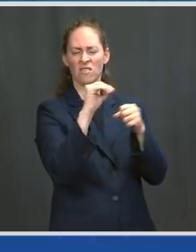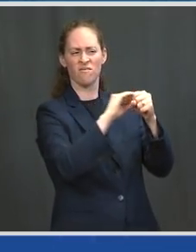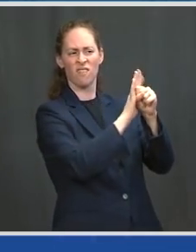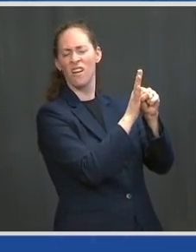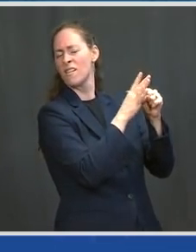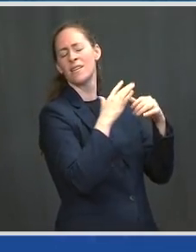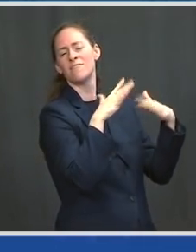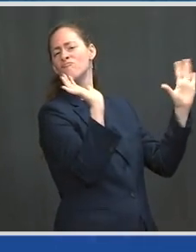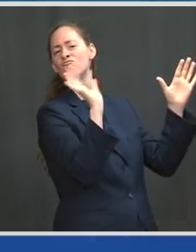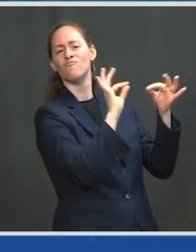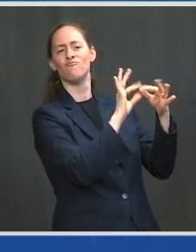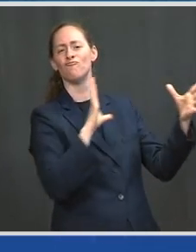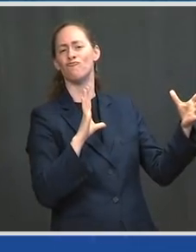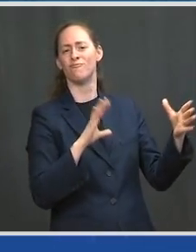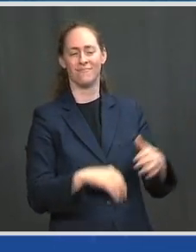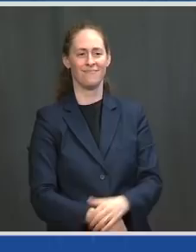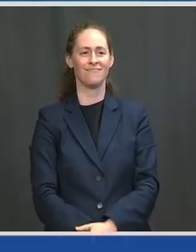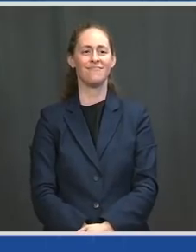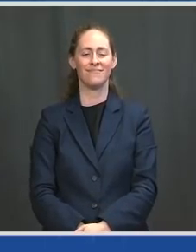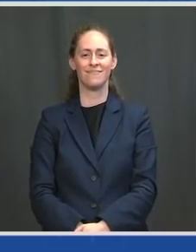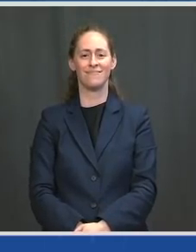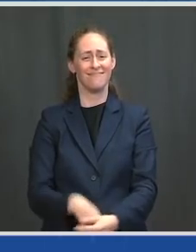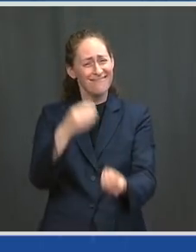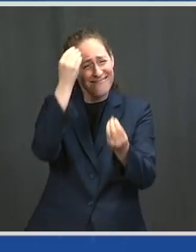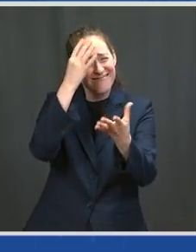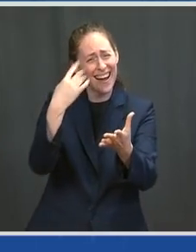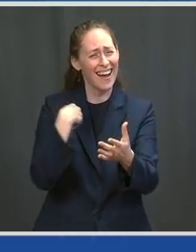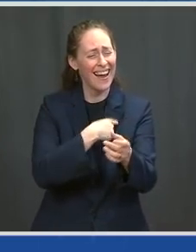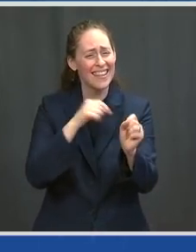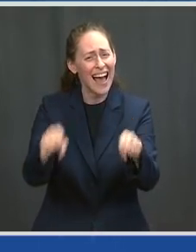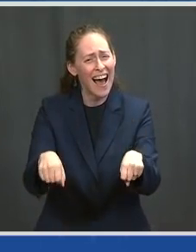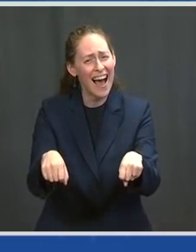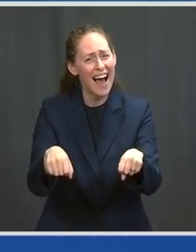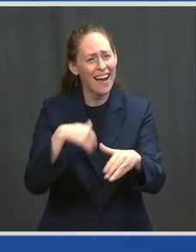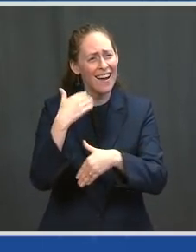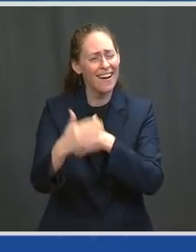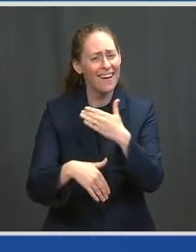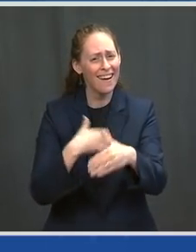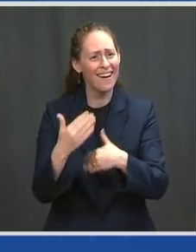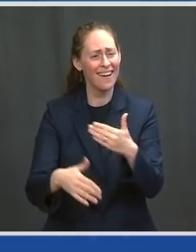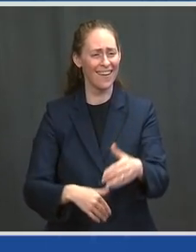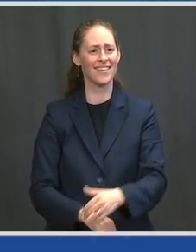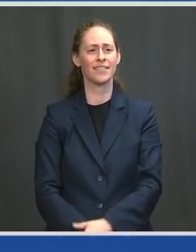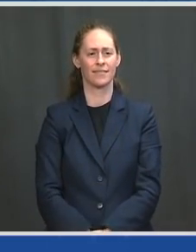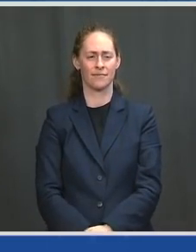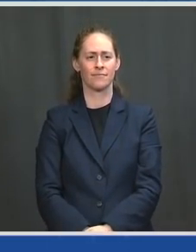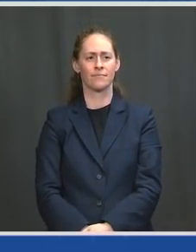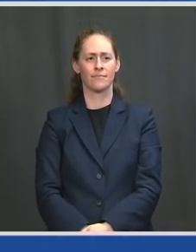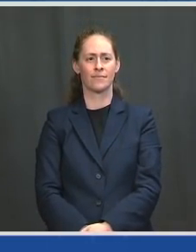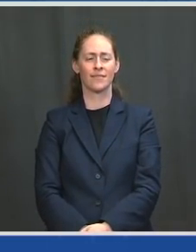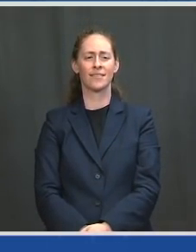in another context, you know, I don't believe that the American people -- there's any significant portion of American people